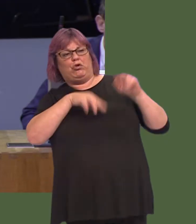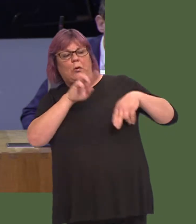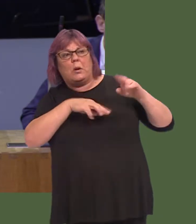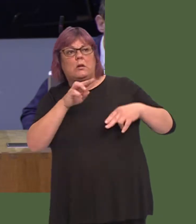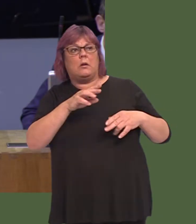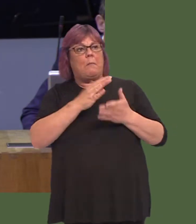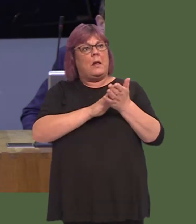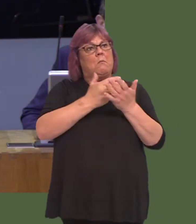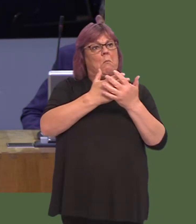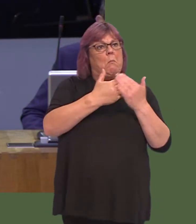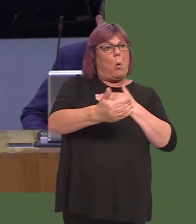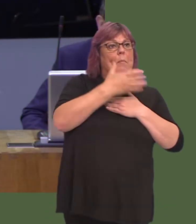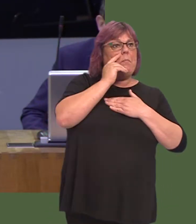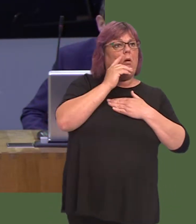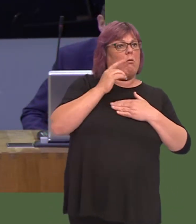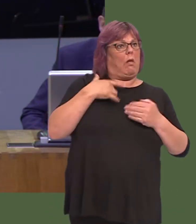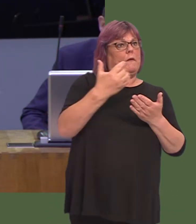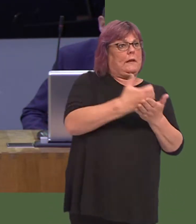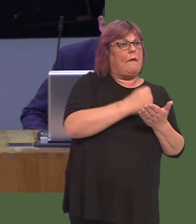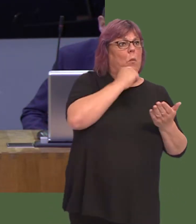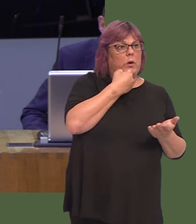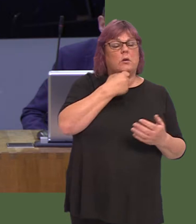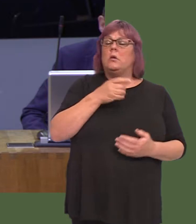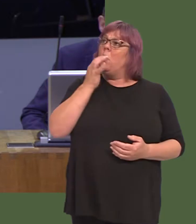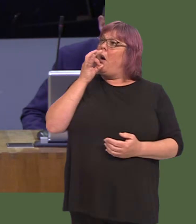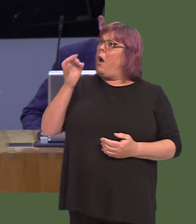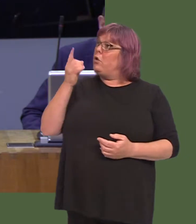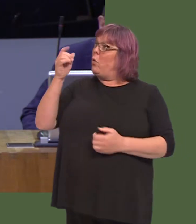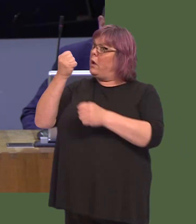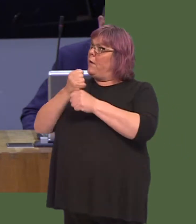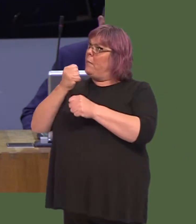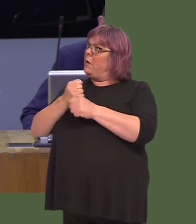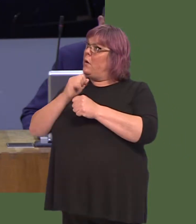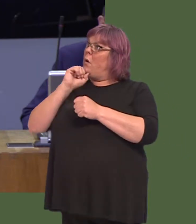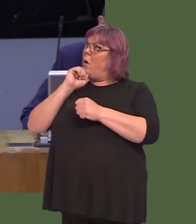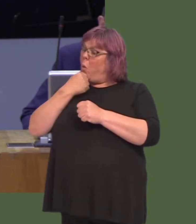So, First Minister, will you commit your Government to ensuring that as many people as possible